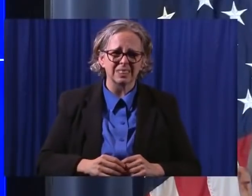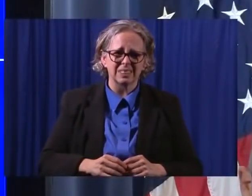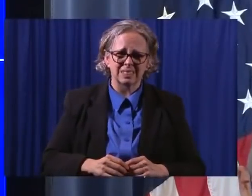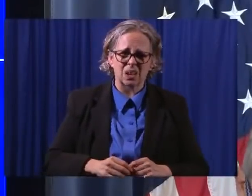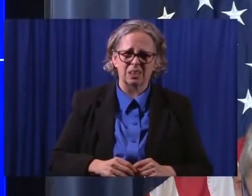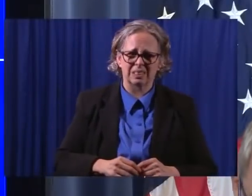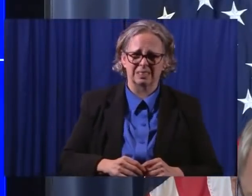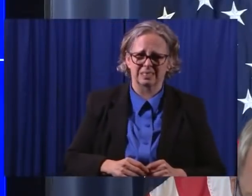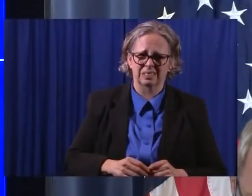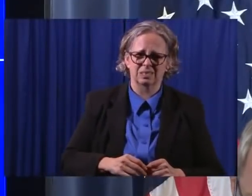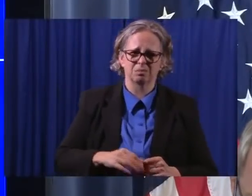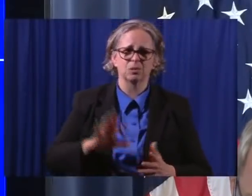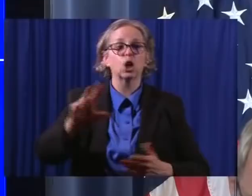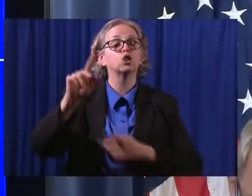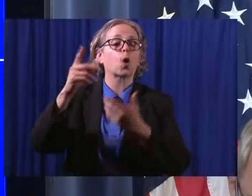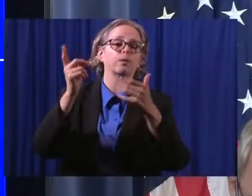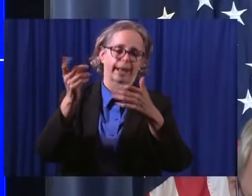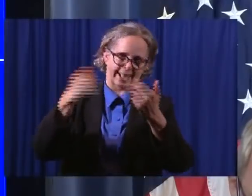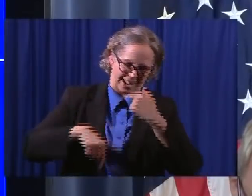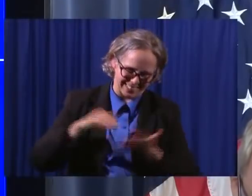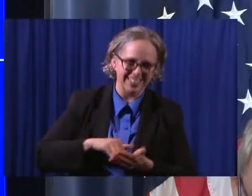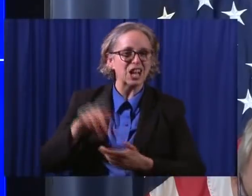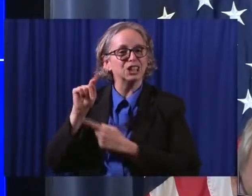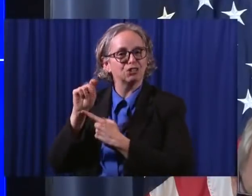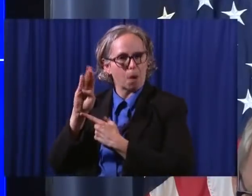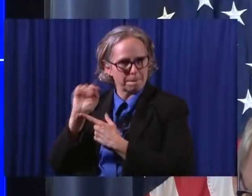COULD HELP INTERPRET THE DATA THAT WE ARE SEEING, AS A PROCESS.